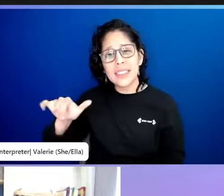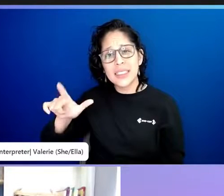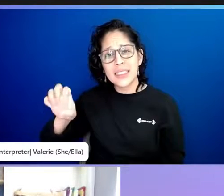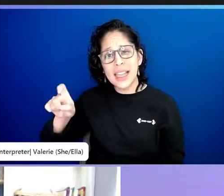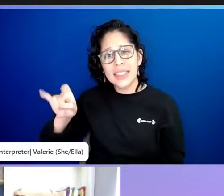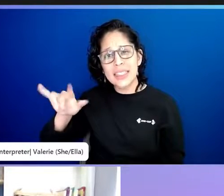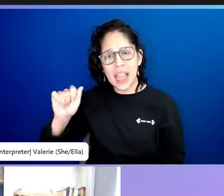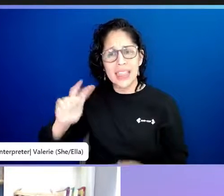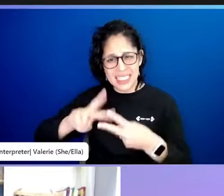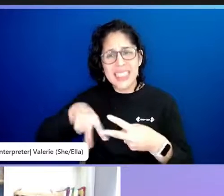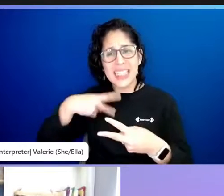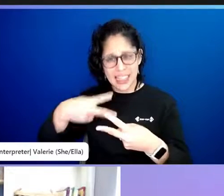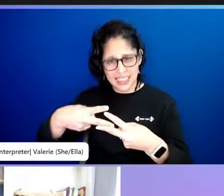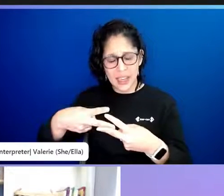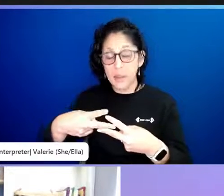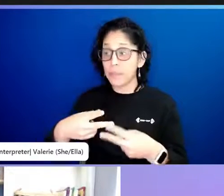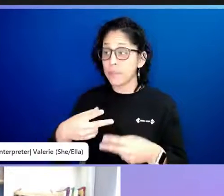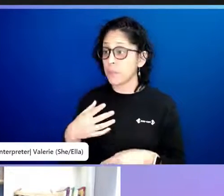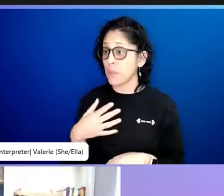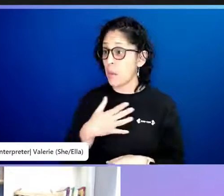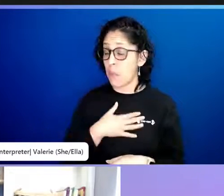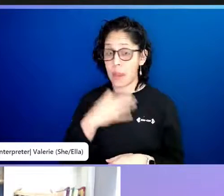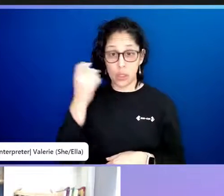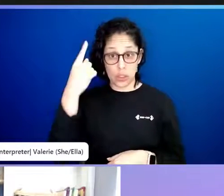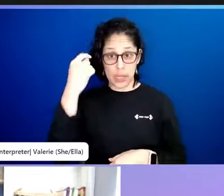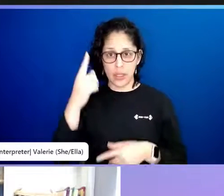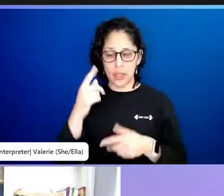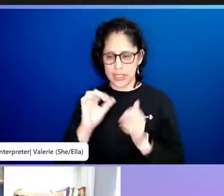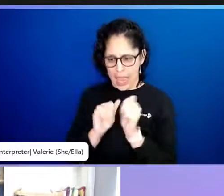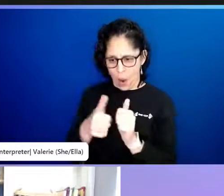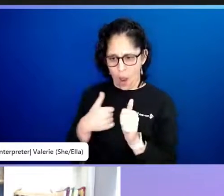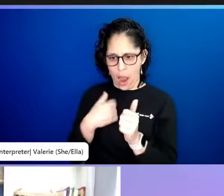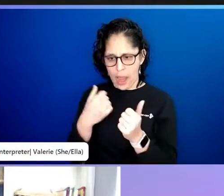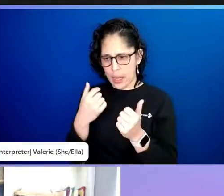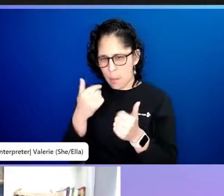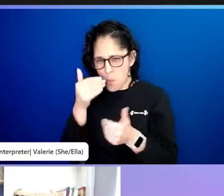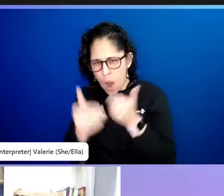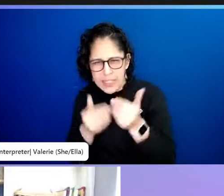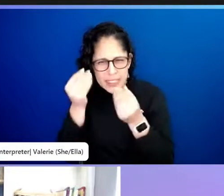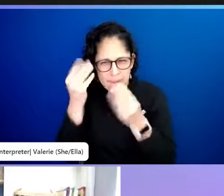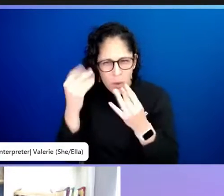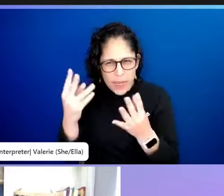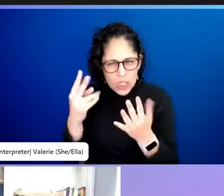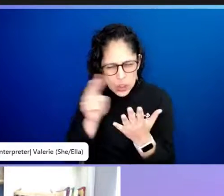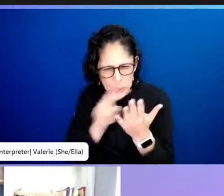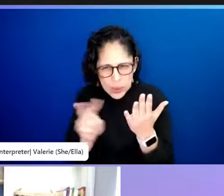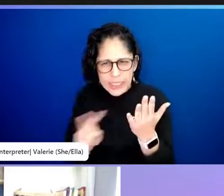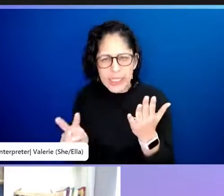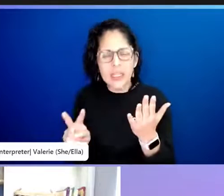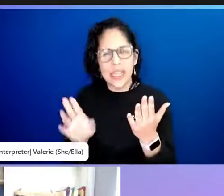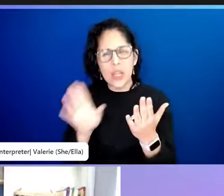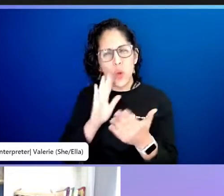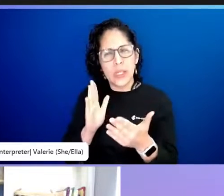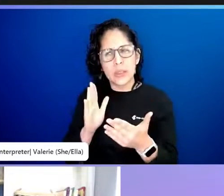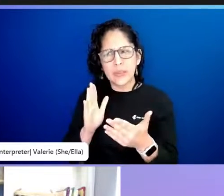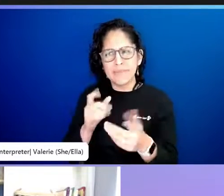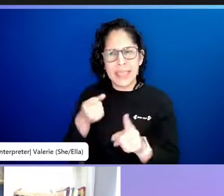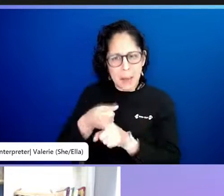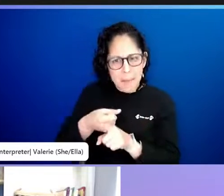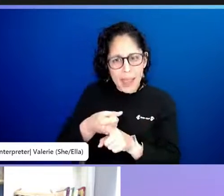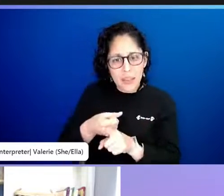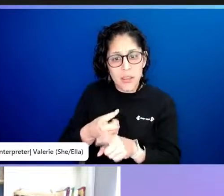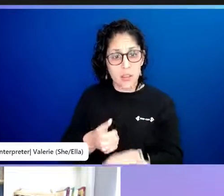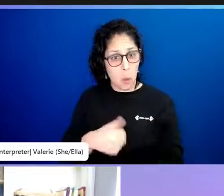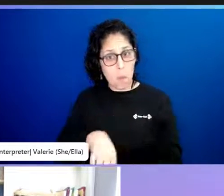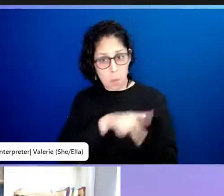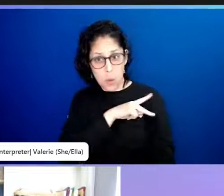um it affects how I process information in general and so I like subtitles personally which is fun